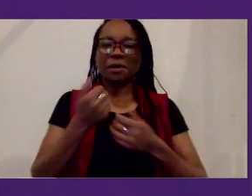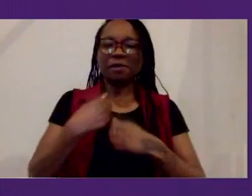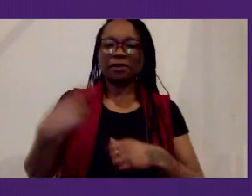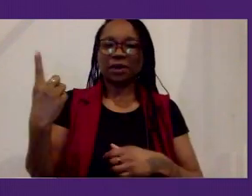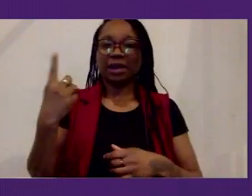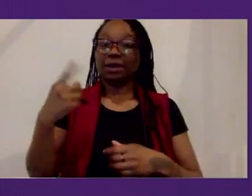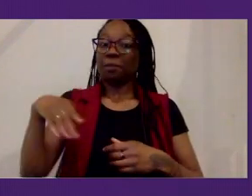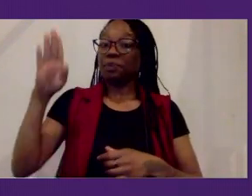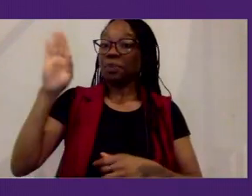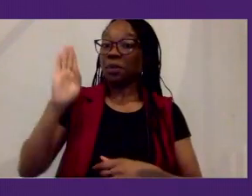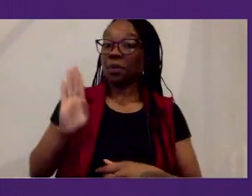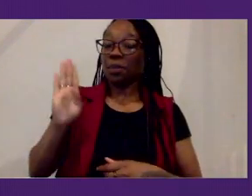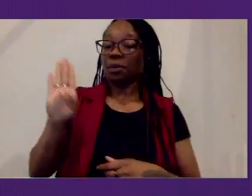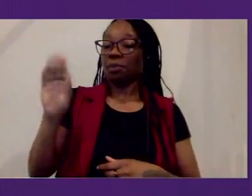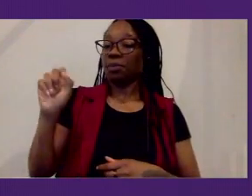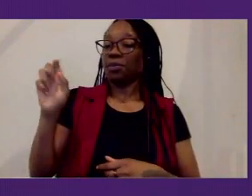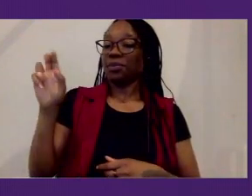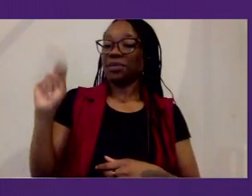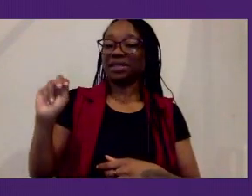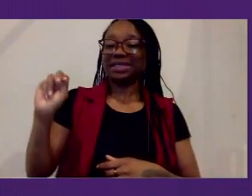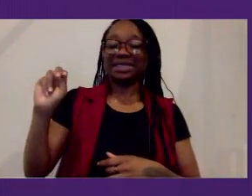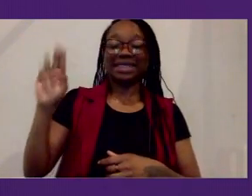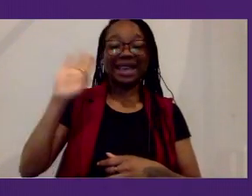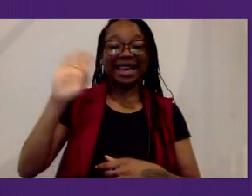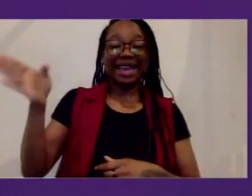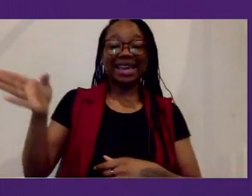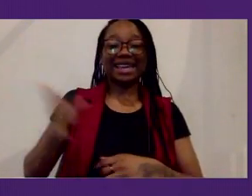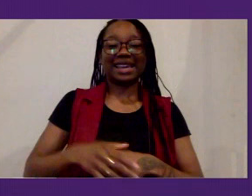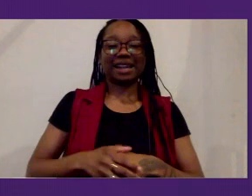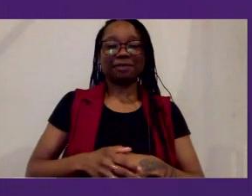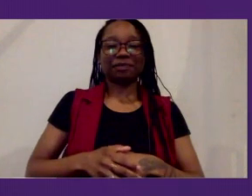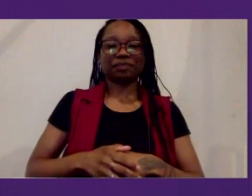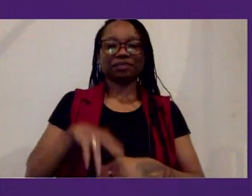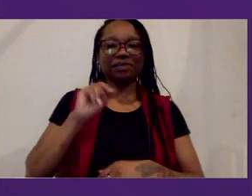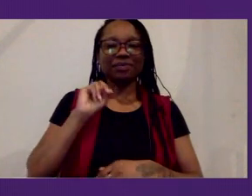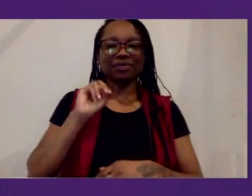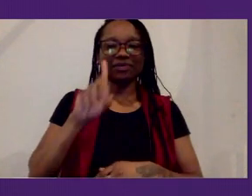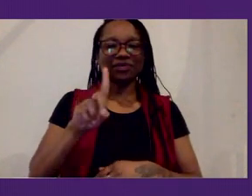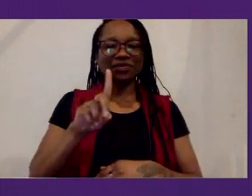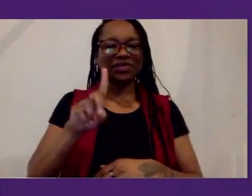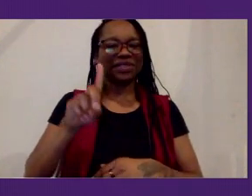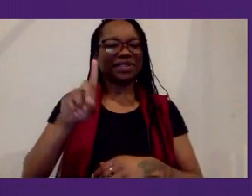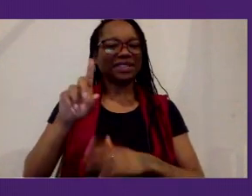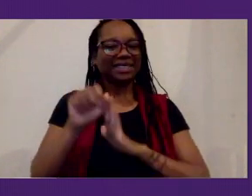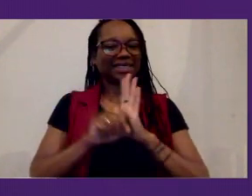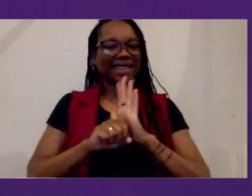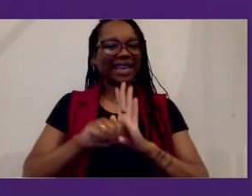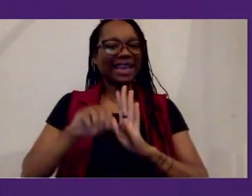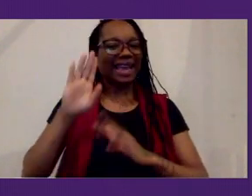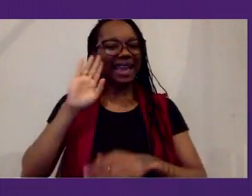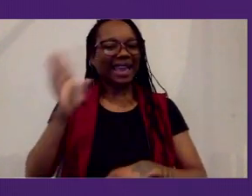Hey. North Dakota, hey, I love it. We're everywhere. New Jersey.